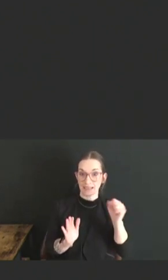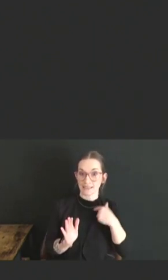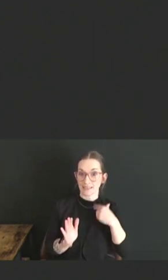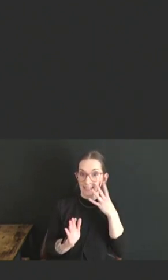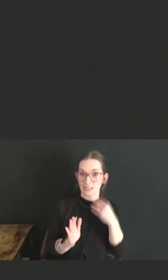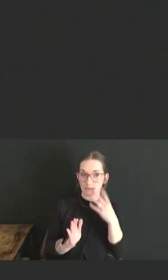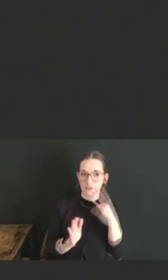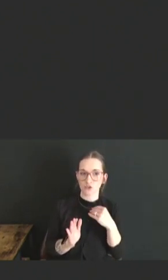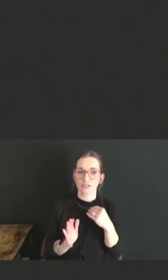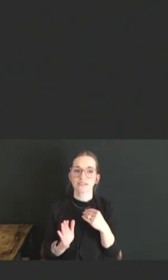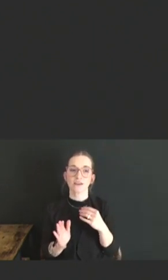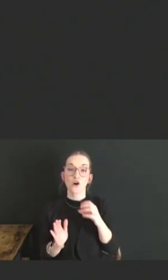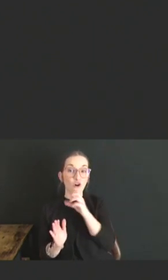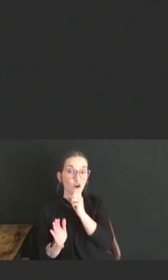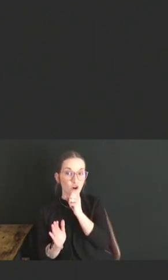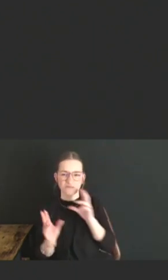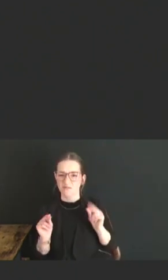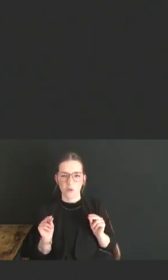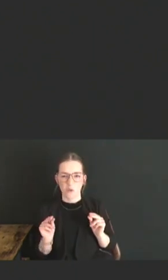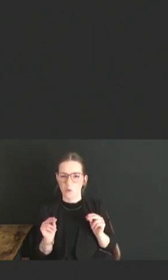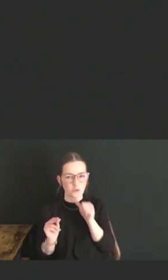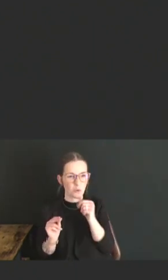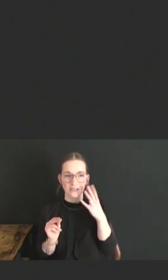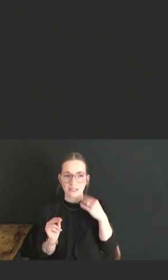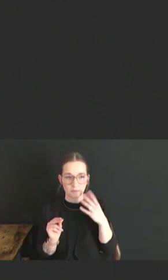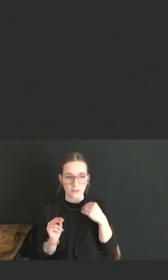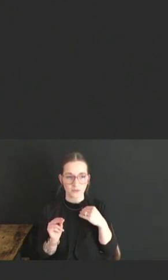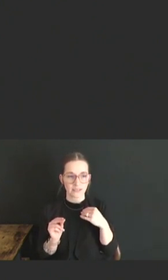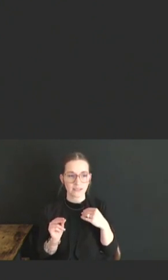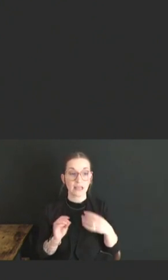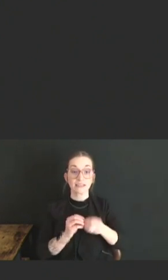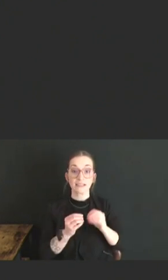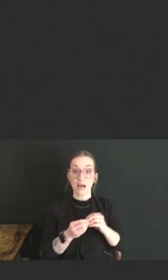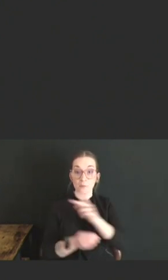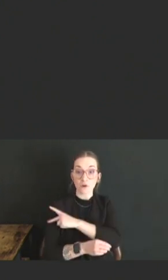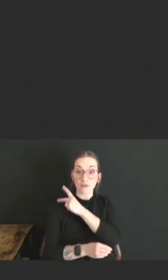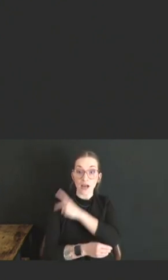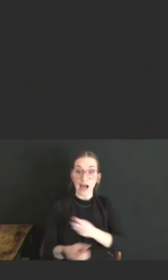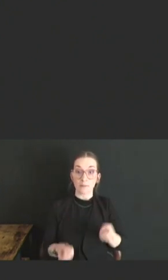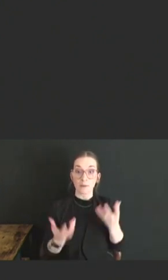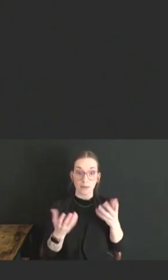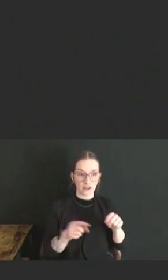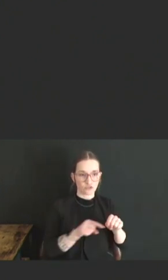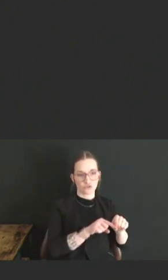The number of patients is shown on the X axis, and shows about a quarter